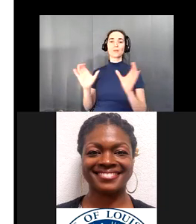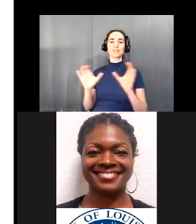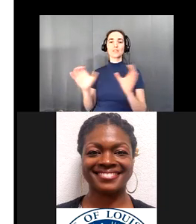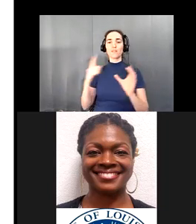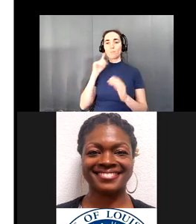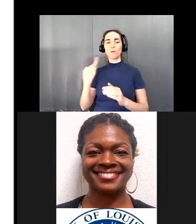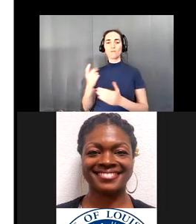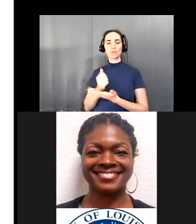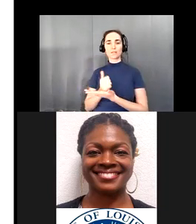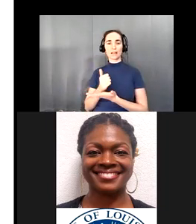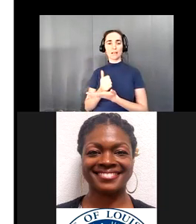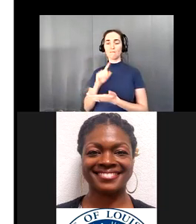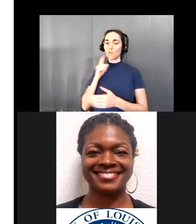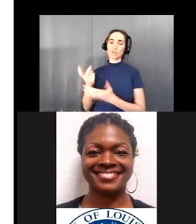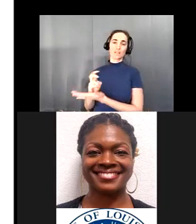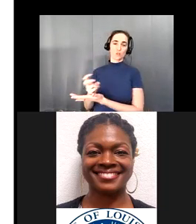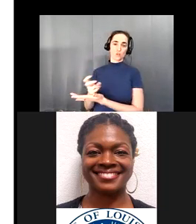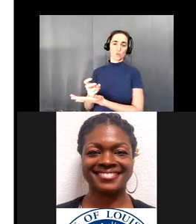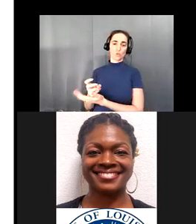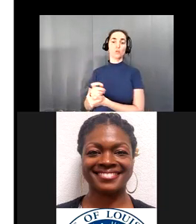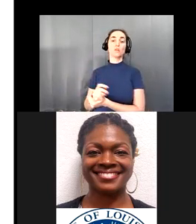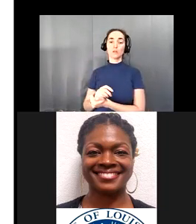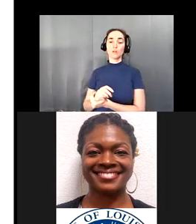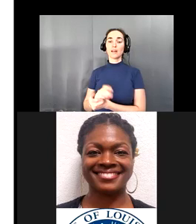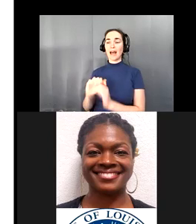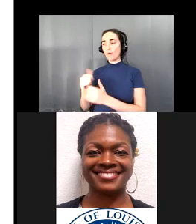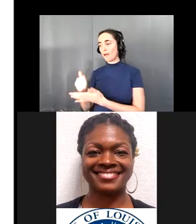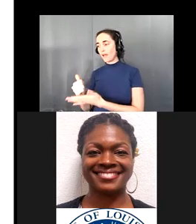here is just a good to have, it's free. 16:24:43 It's about an hour, hour and a half